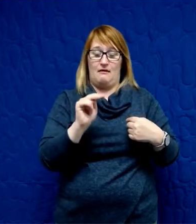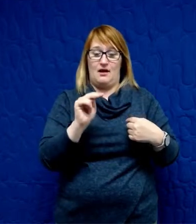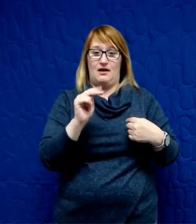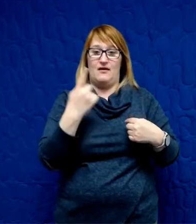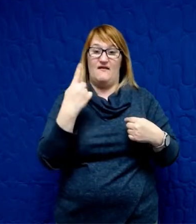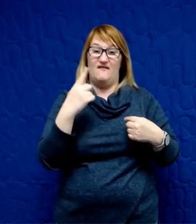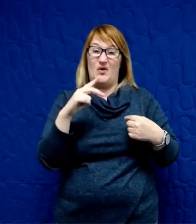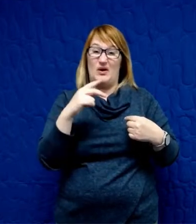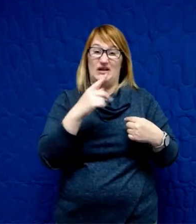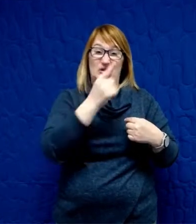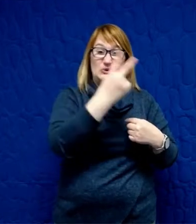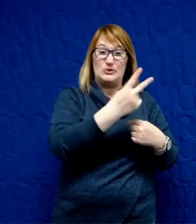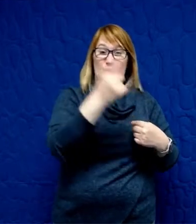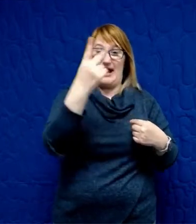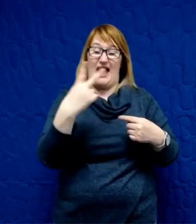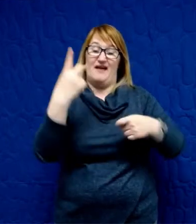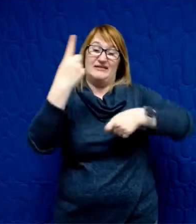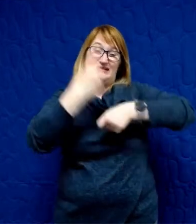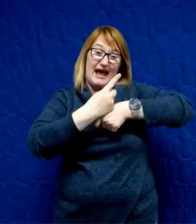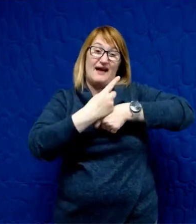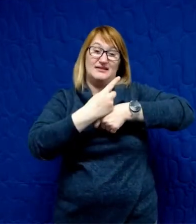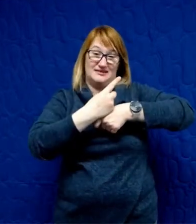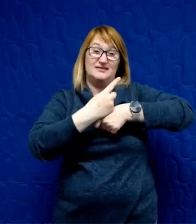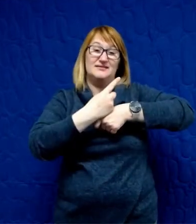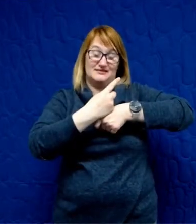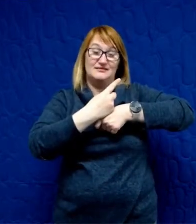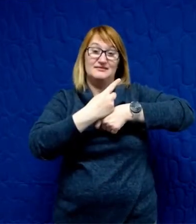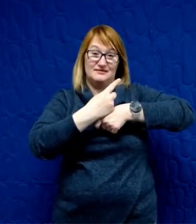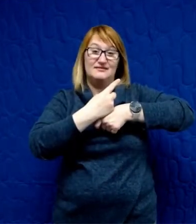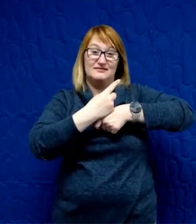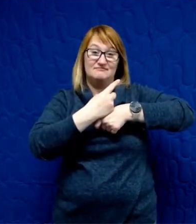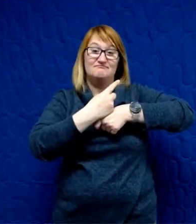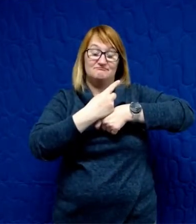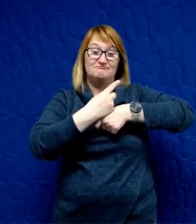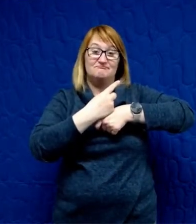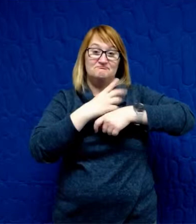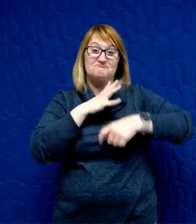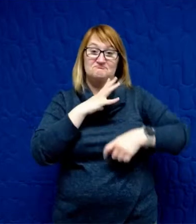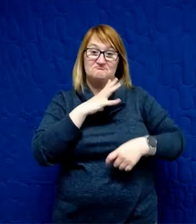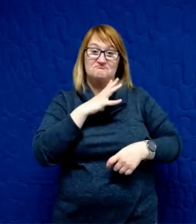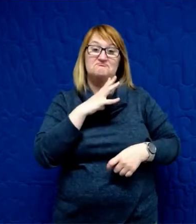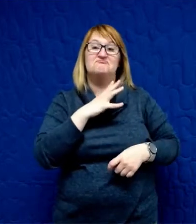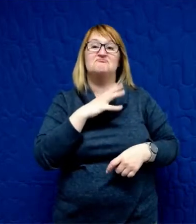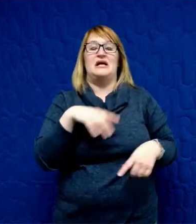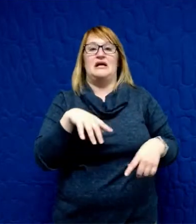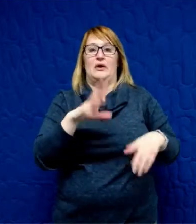entire two and a half days of the event and it's a at a much discounted rate